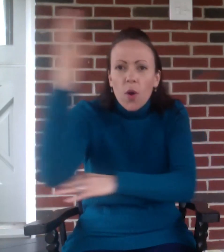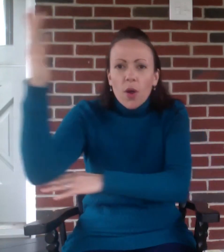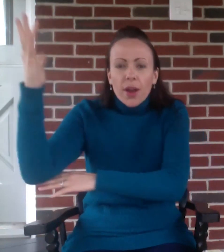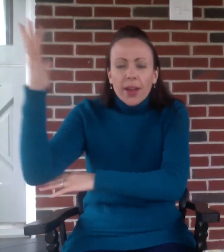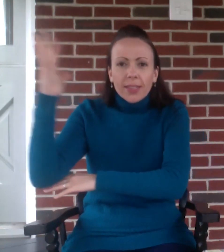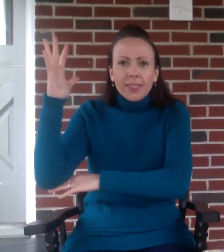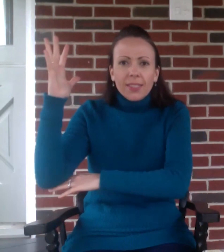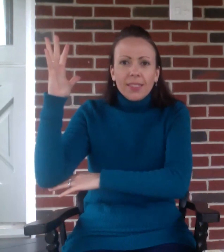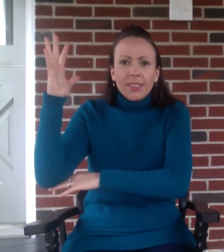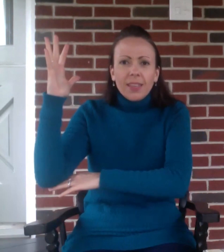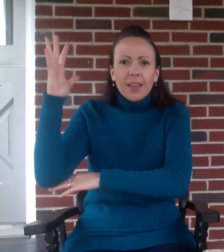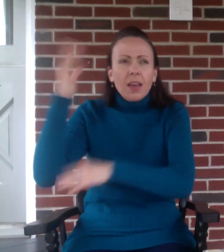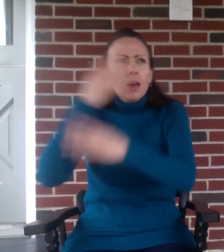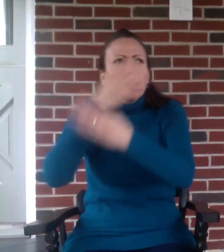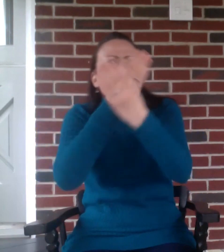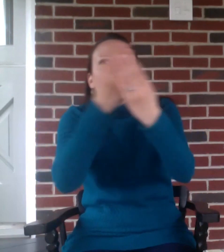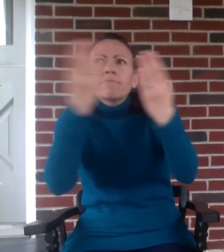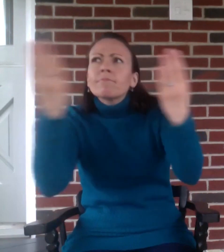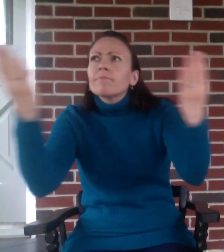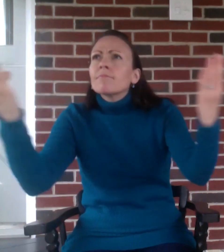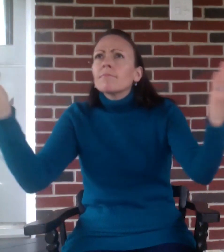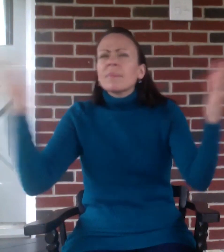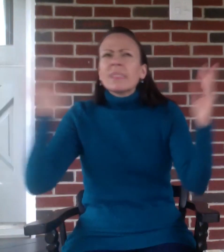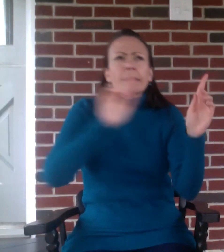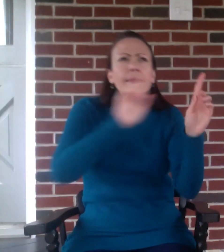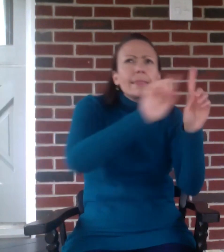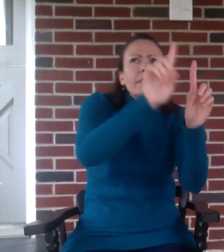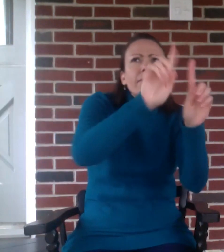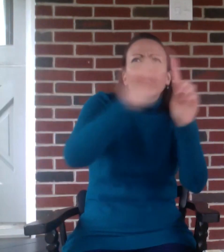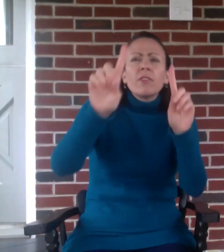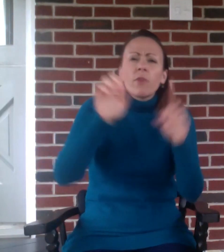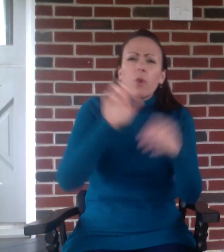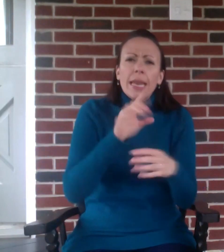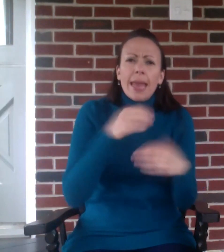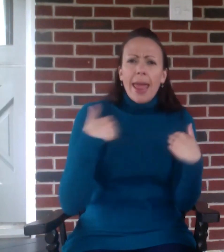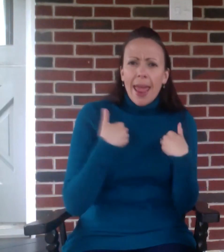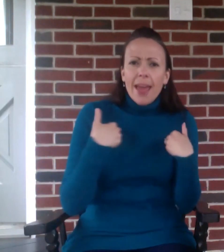There were colorful birds, tropical trees,